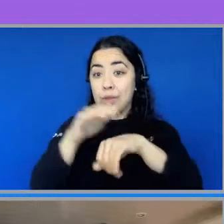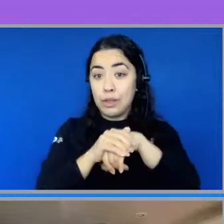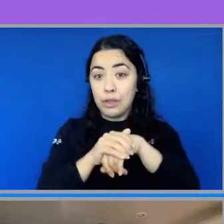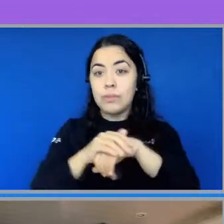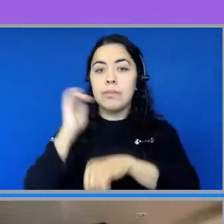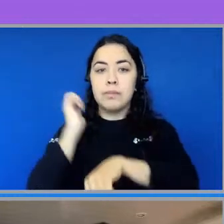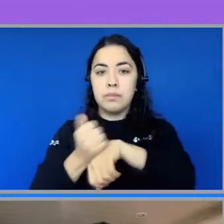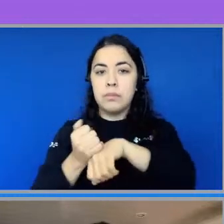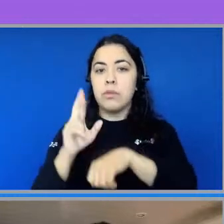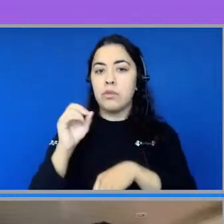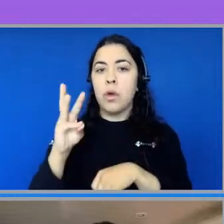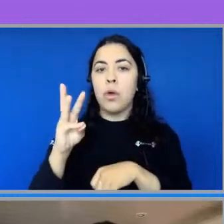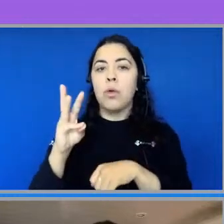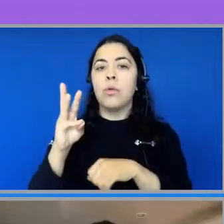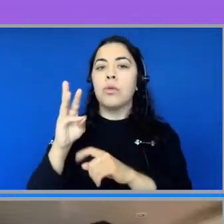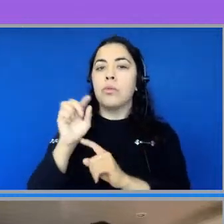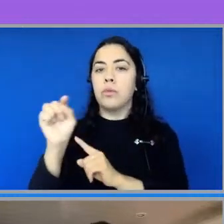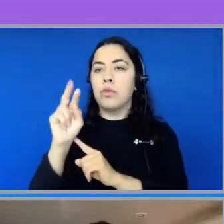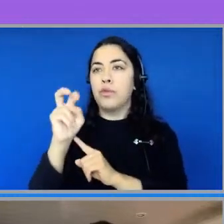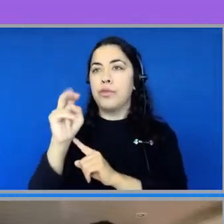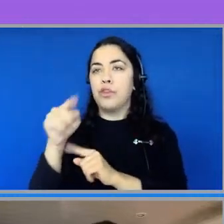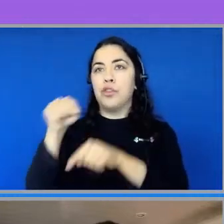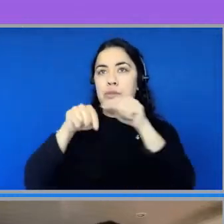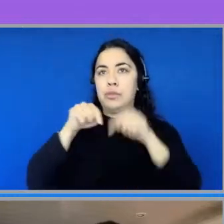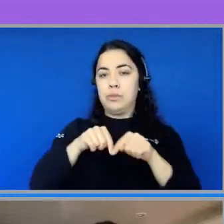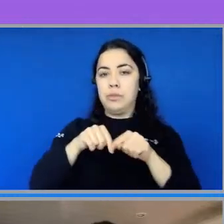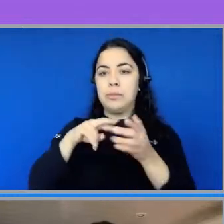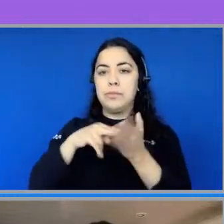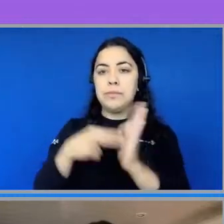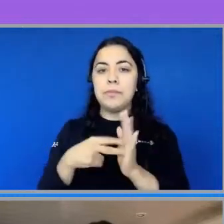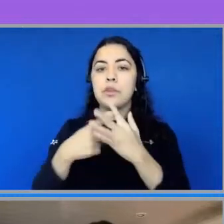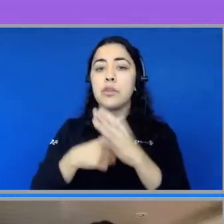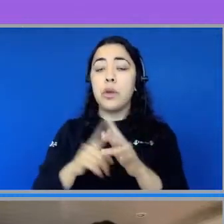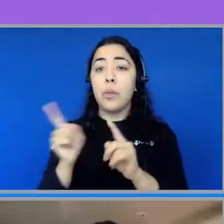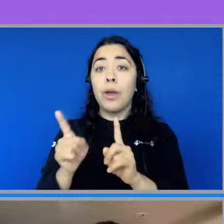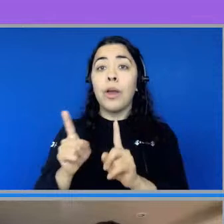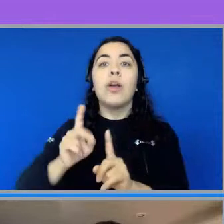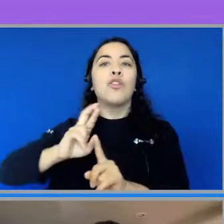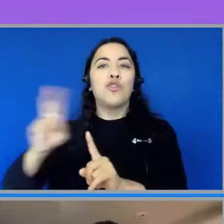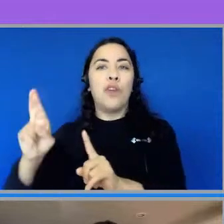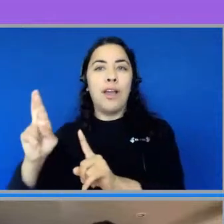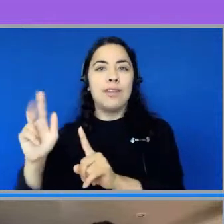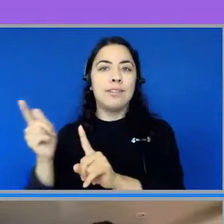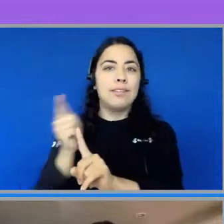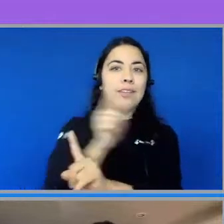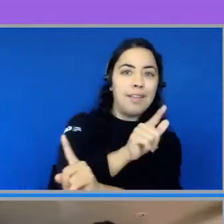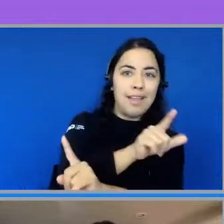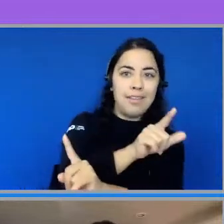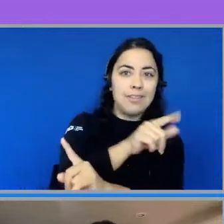setting them to row reverse. So by default the tab order starts on the right and moves to the